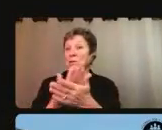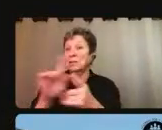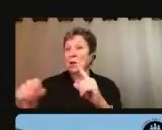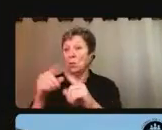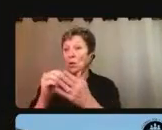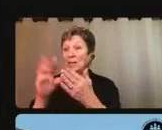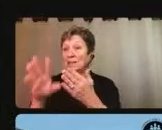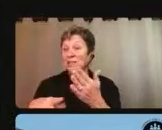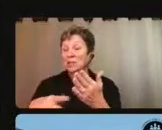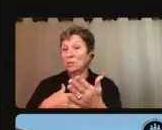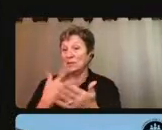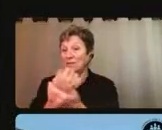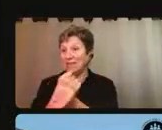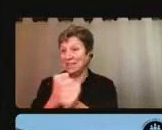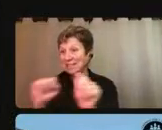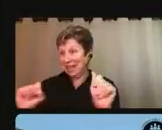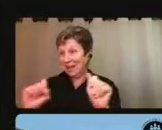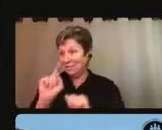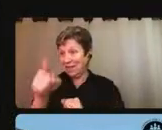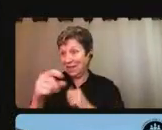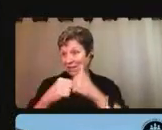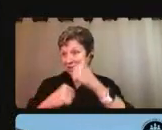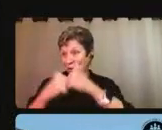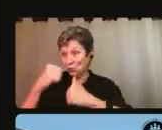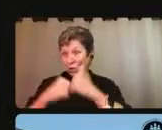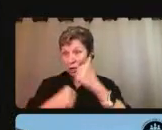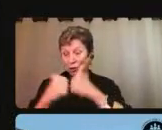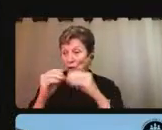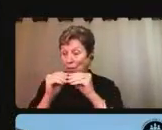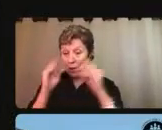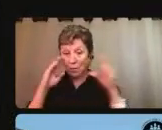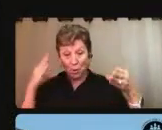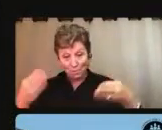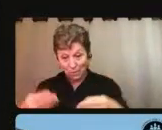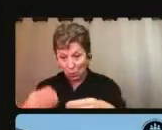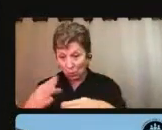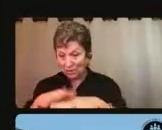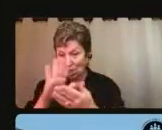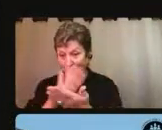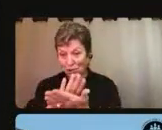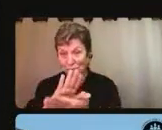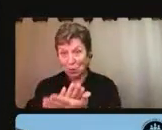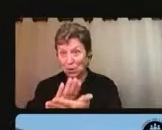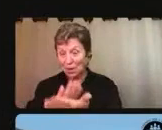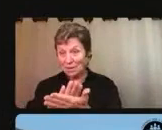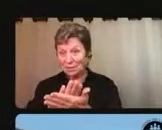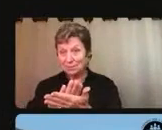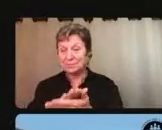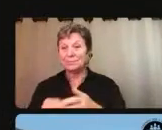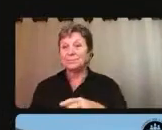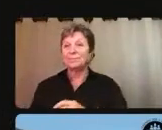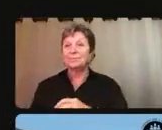SCHOOLS FOR STUDENTS WITH